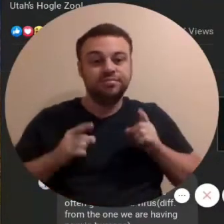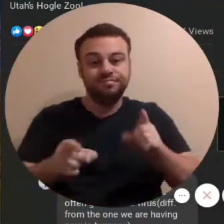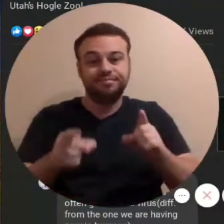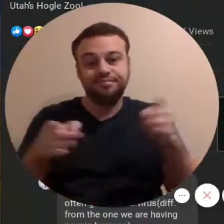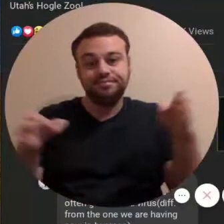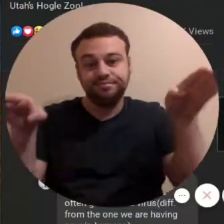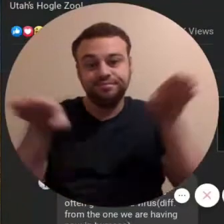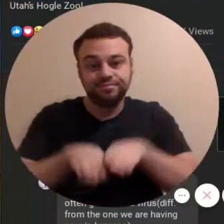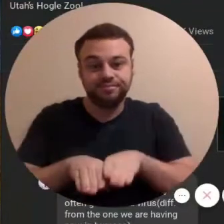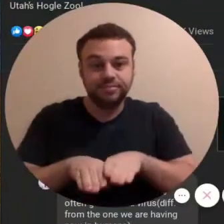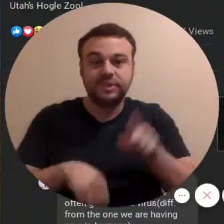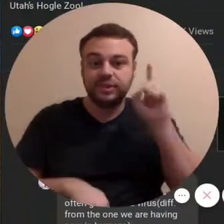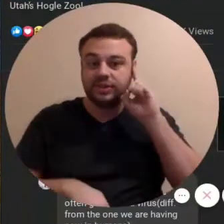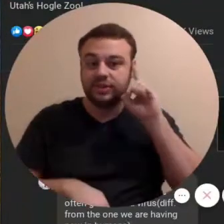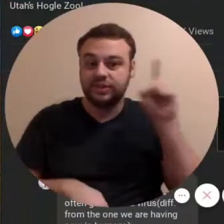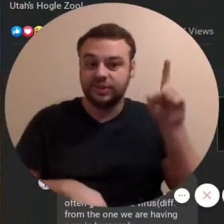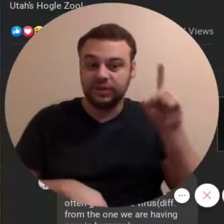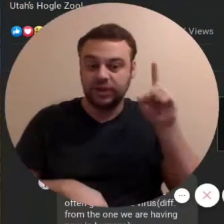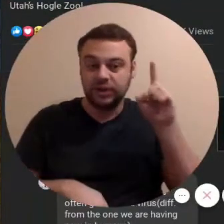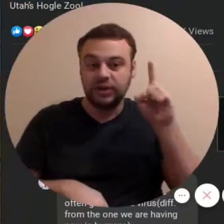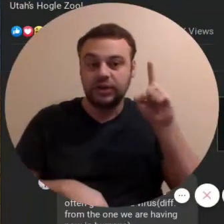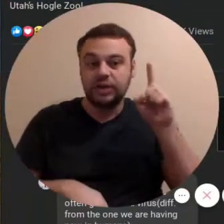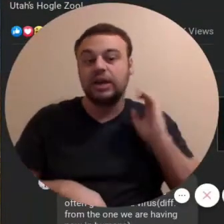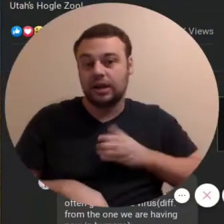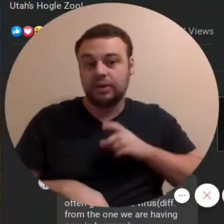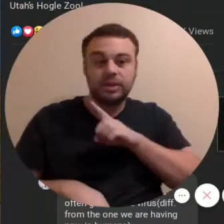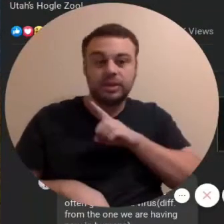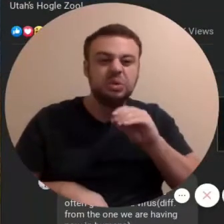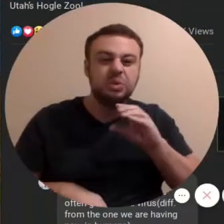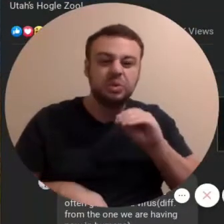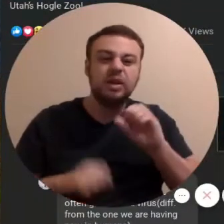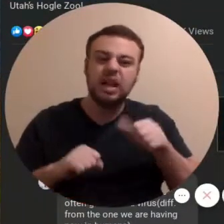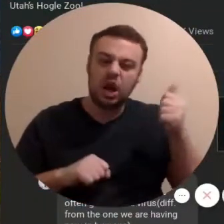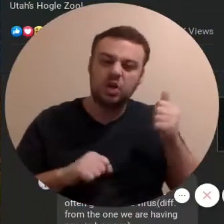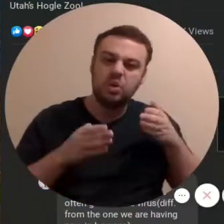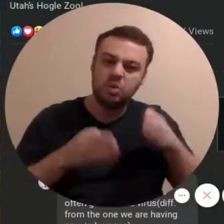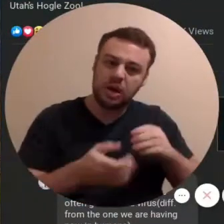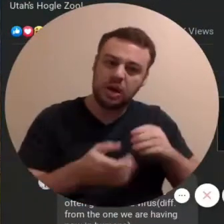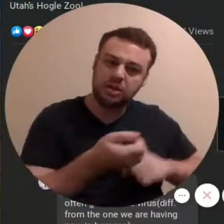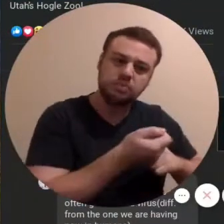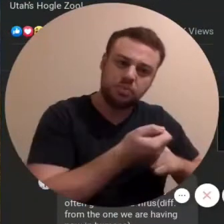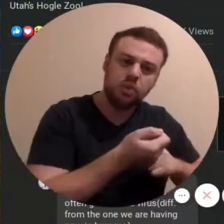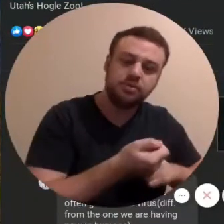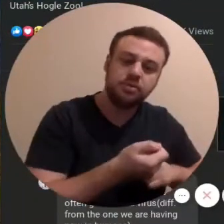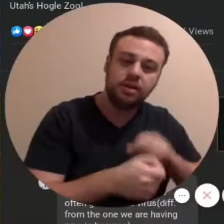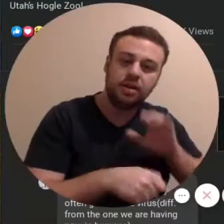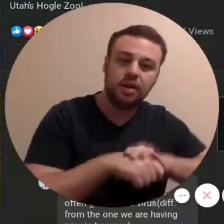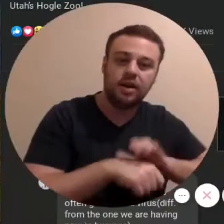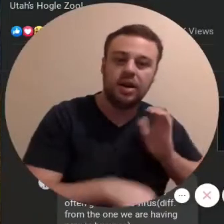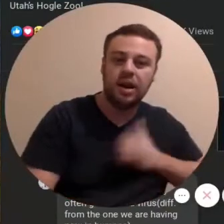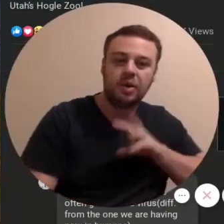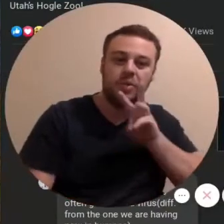support your zoo at hoglezoo.org. So check that out on the "Online Store" section,